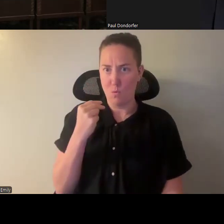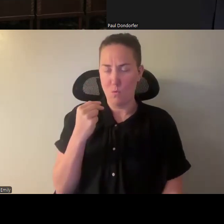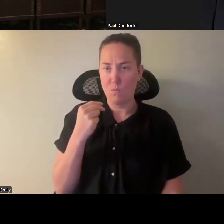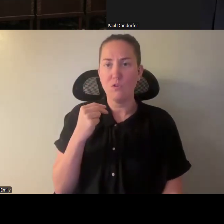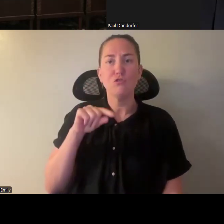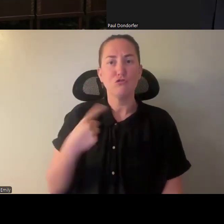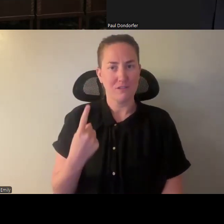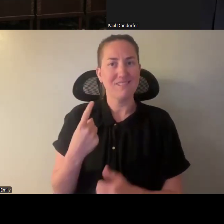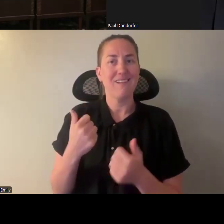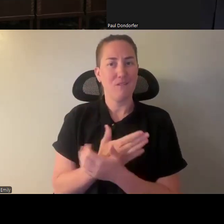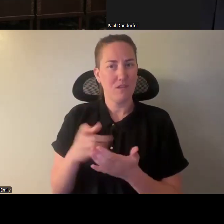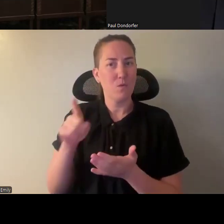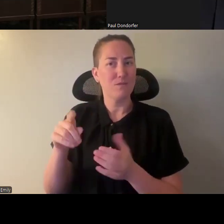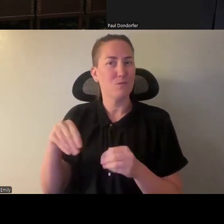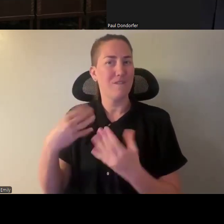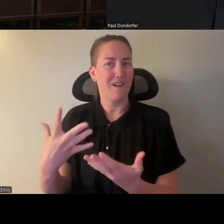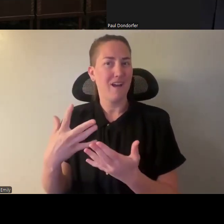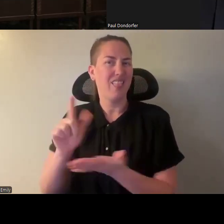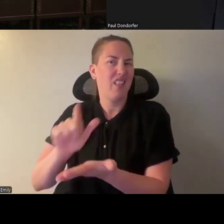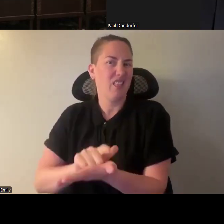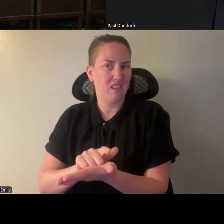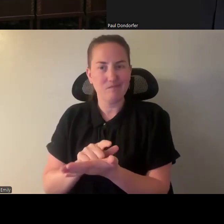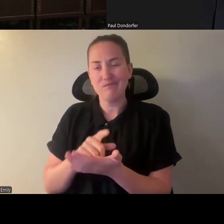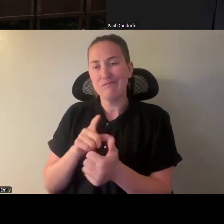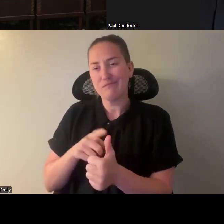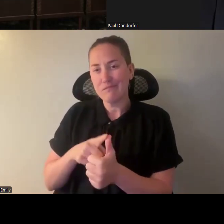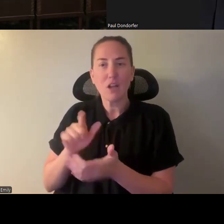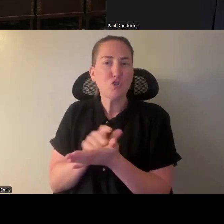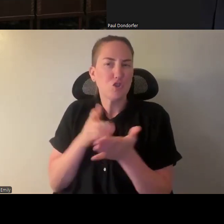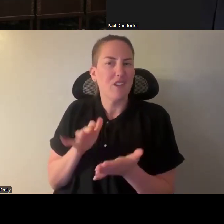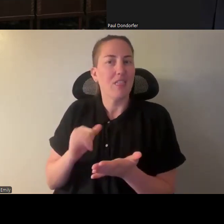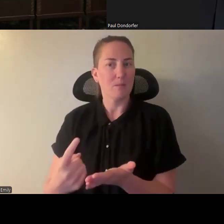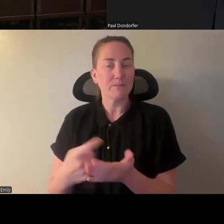ones that they you have to provide them by law such as to to their attorney c can you